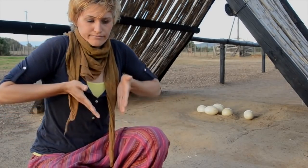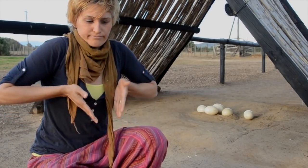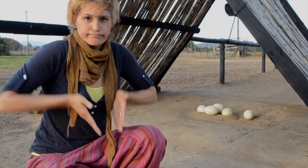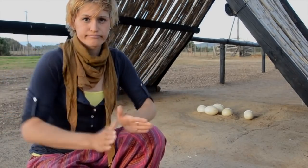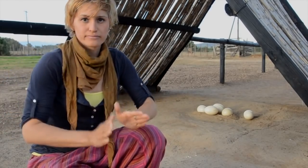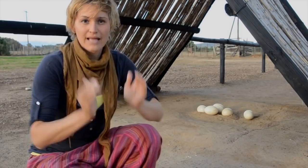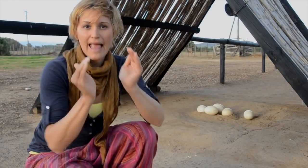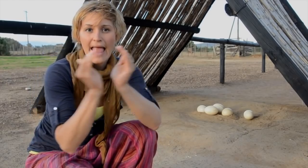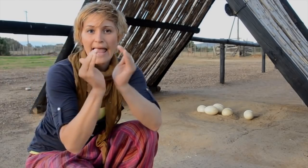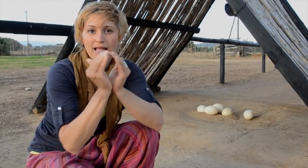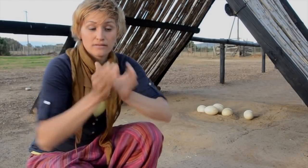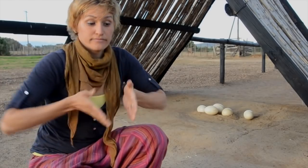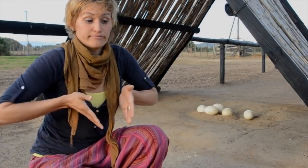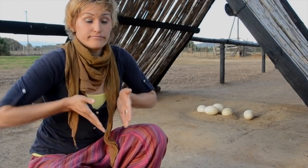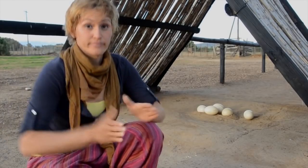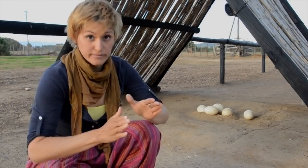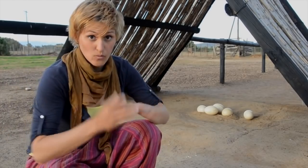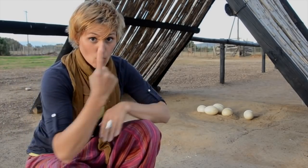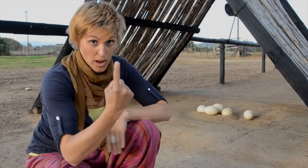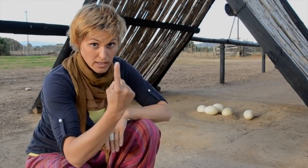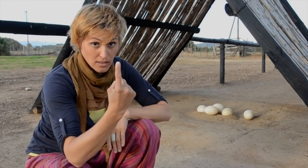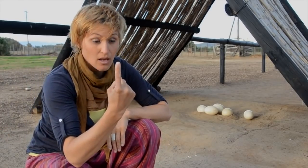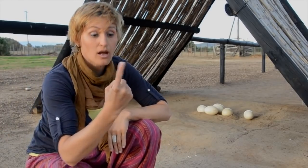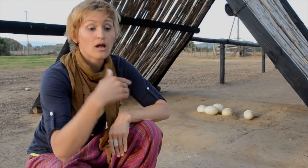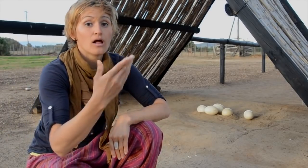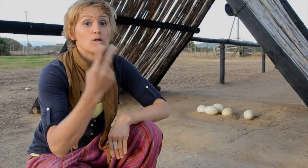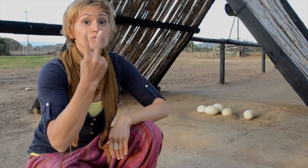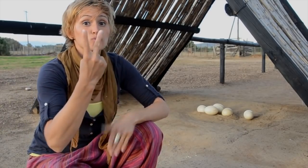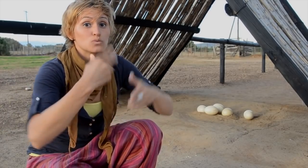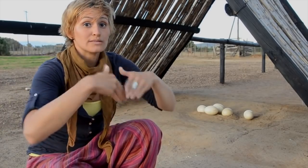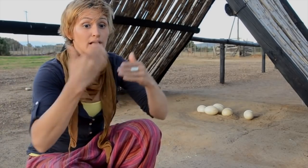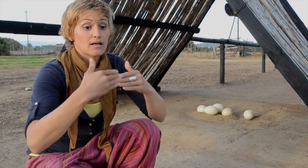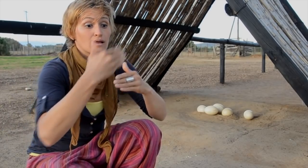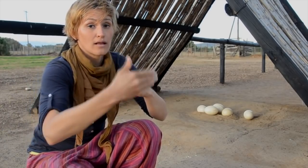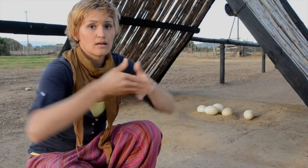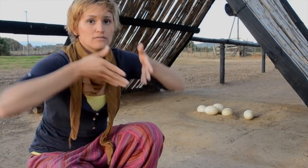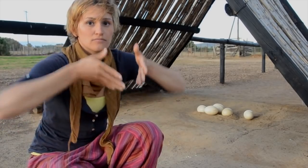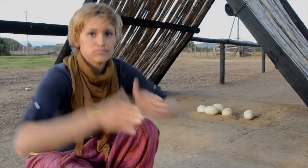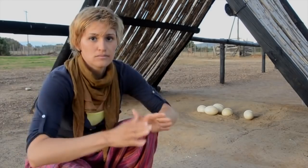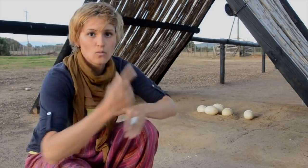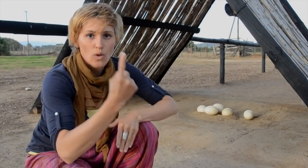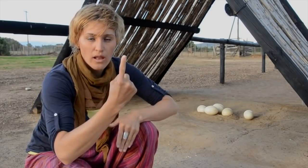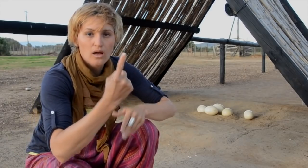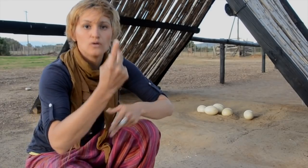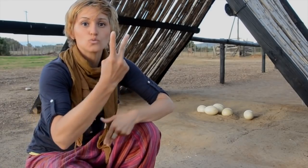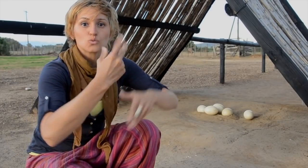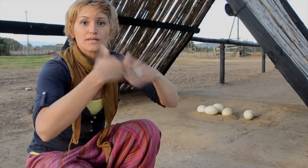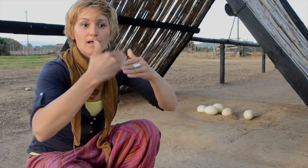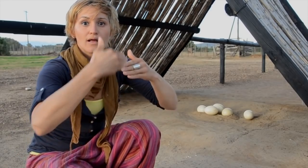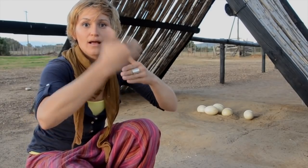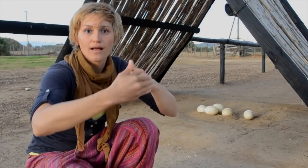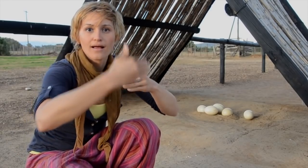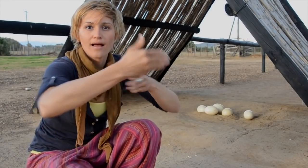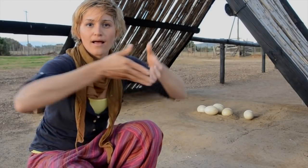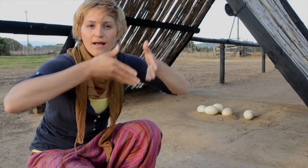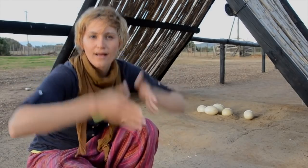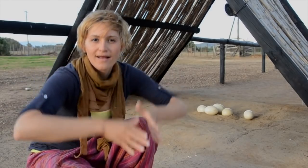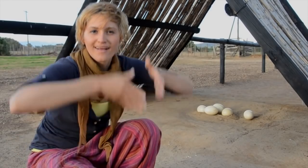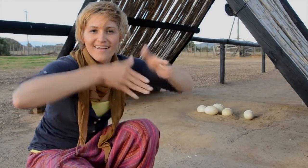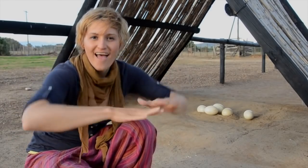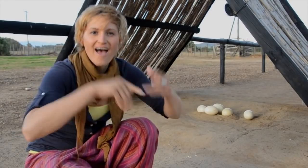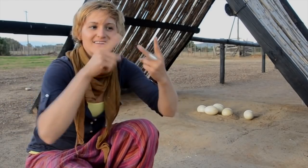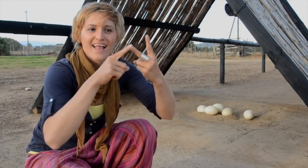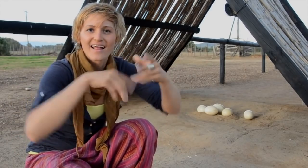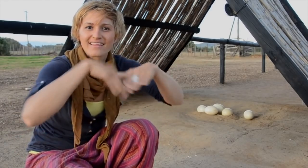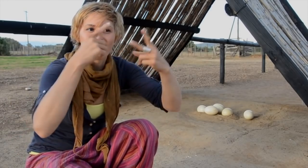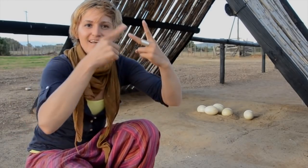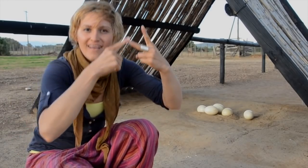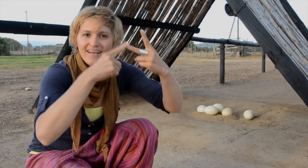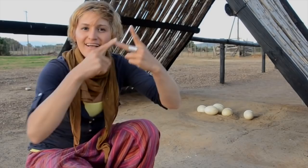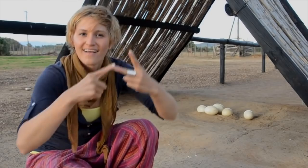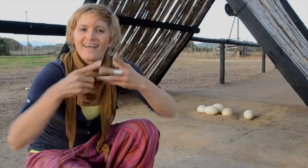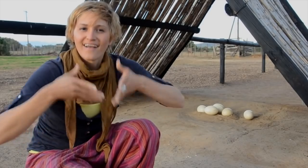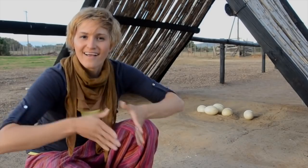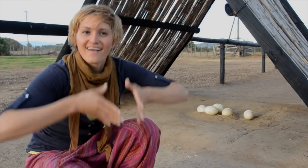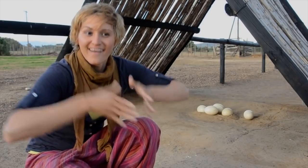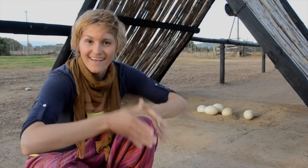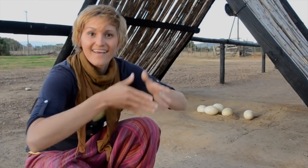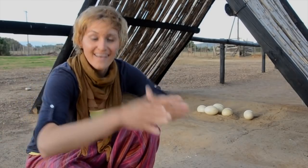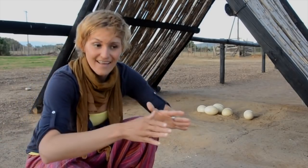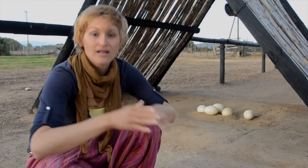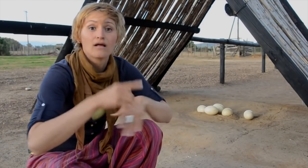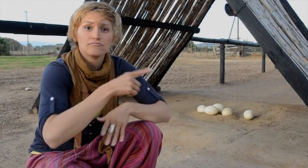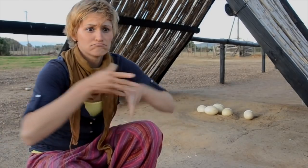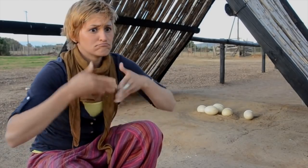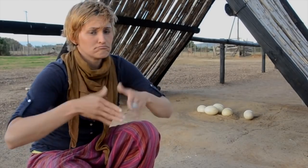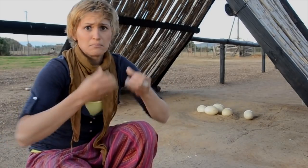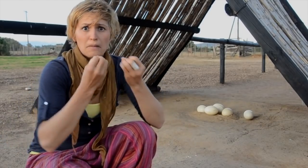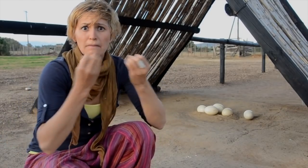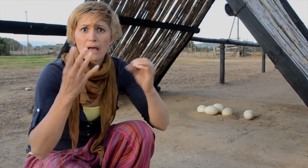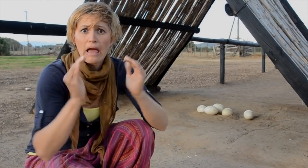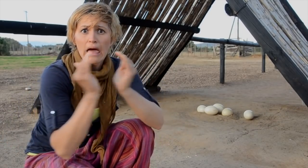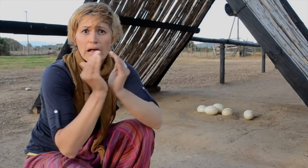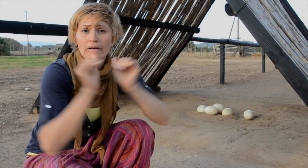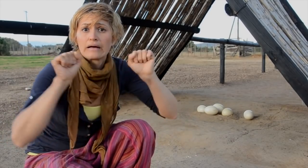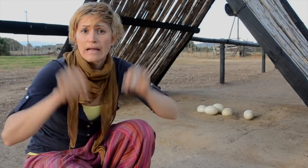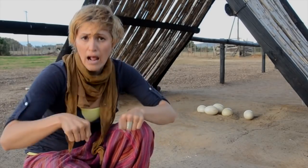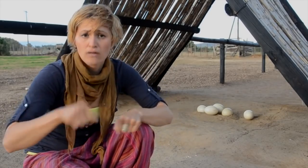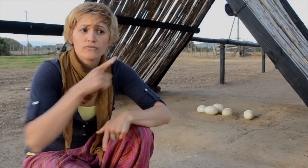one egg a day.